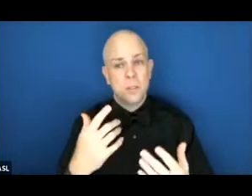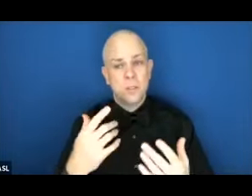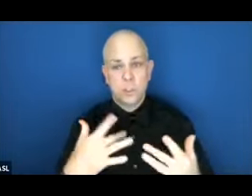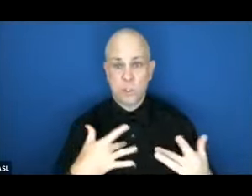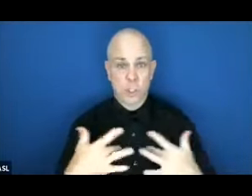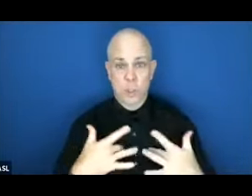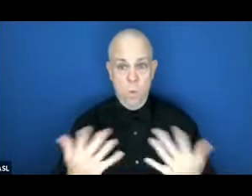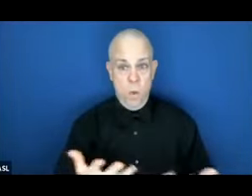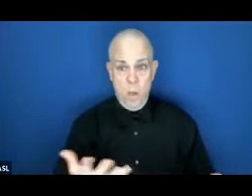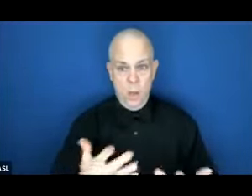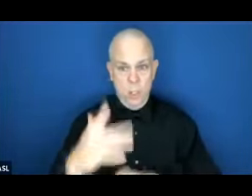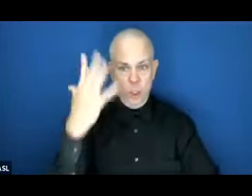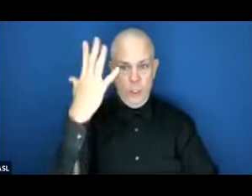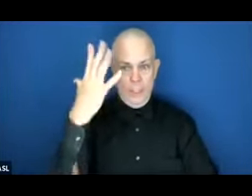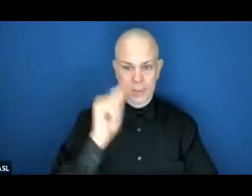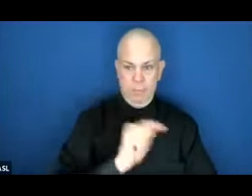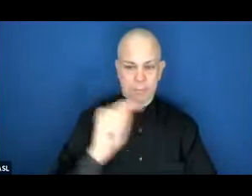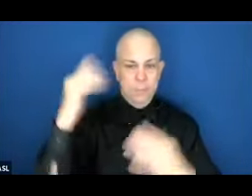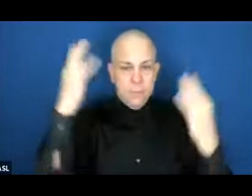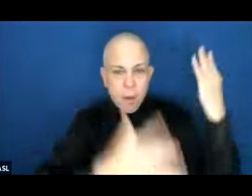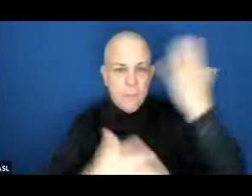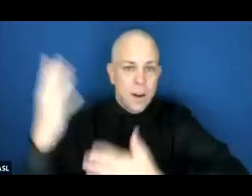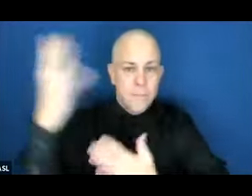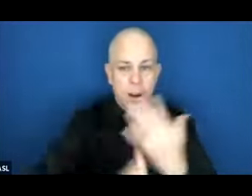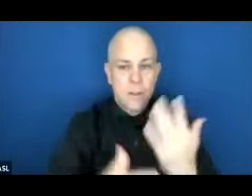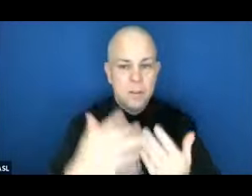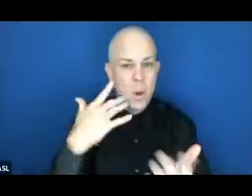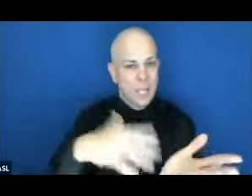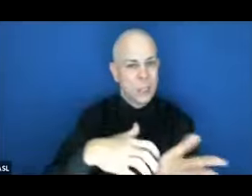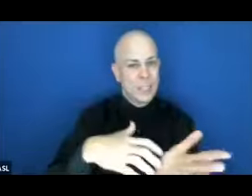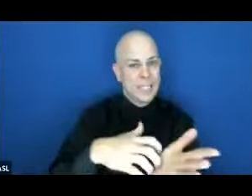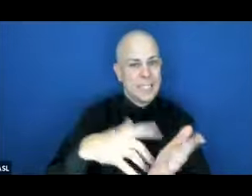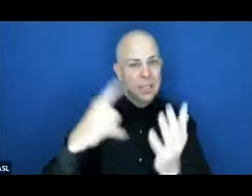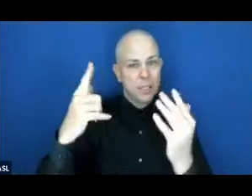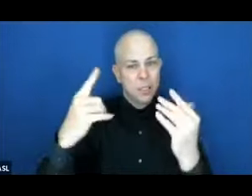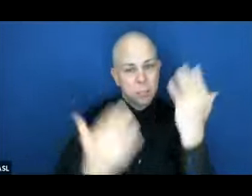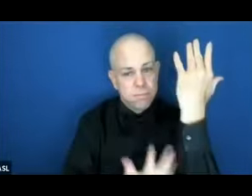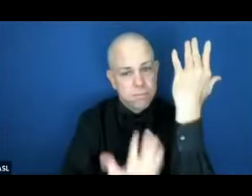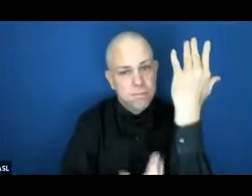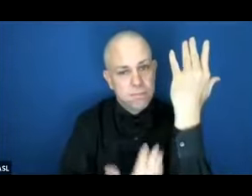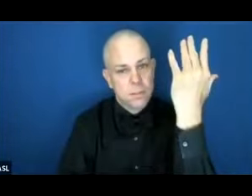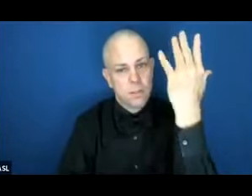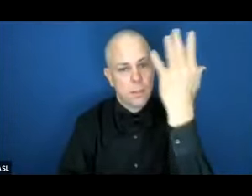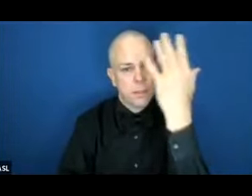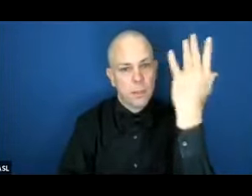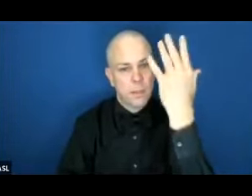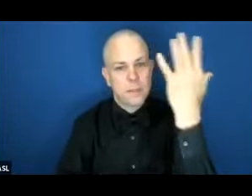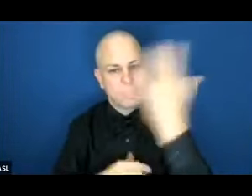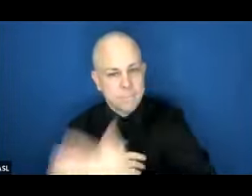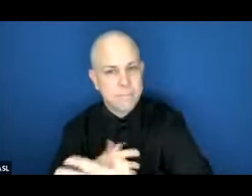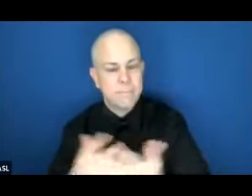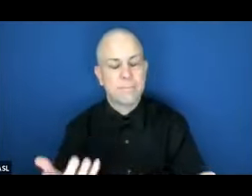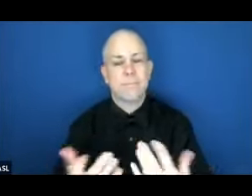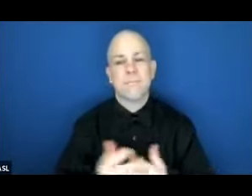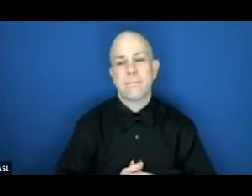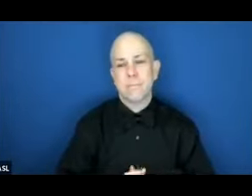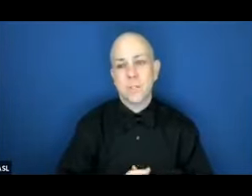so and then as we, let's talk about the rainfall so for Wednesday and Thursday it looks like a pretty strong front bringing